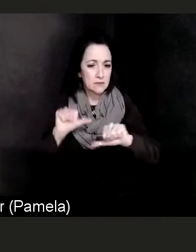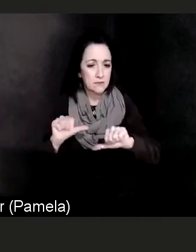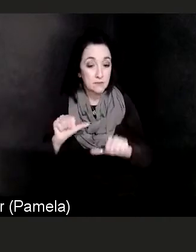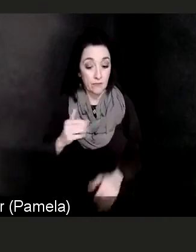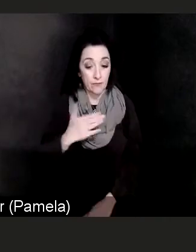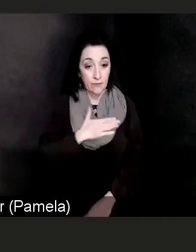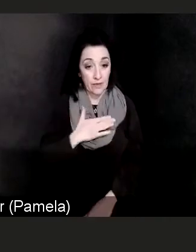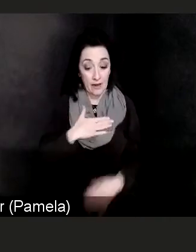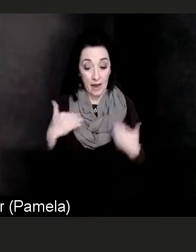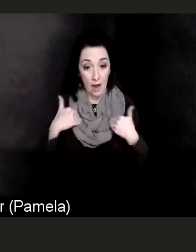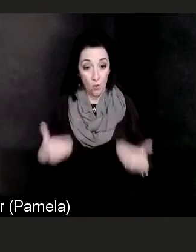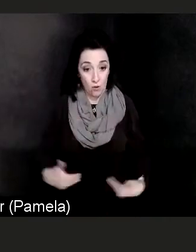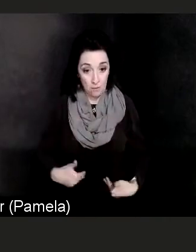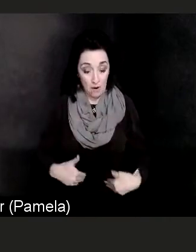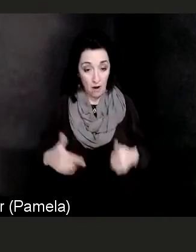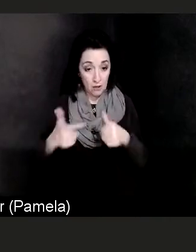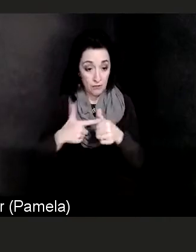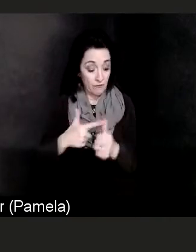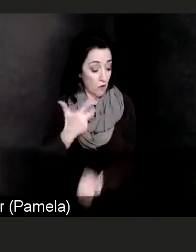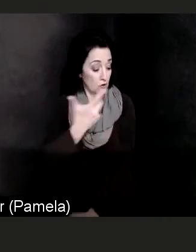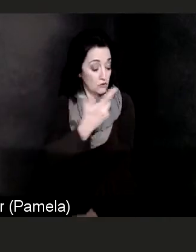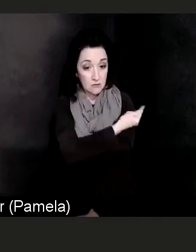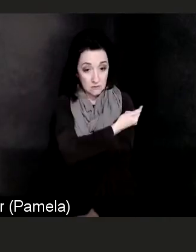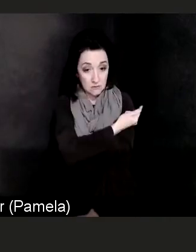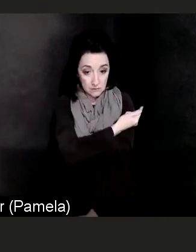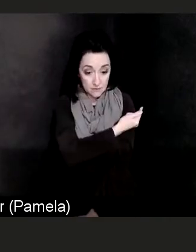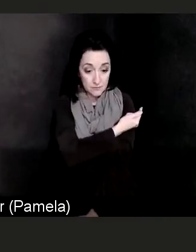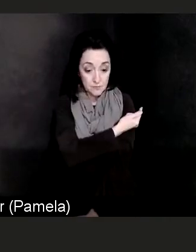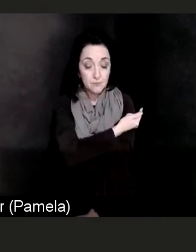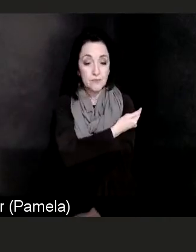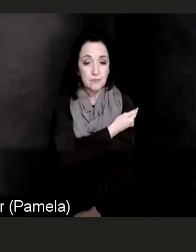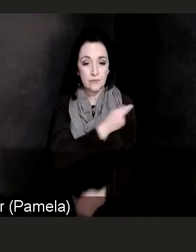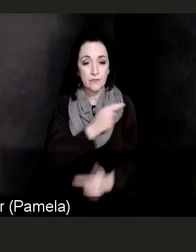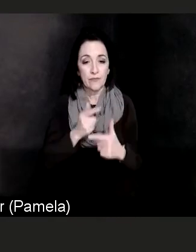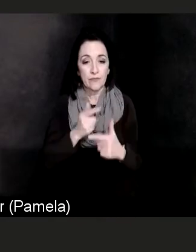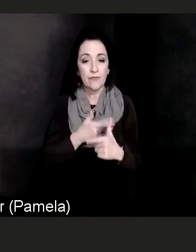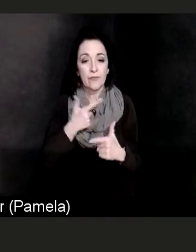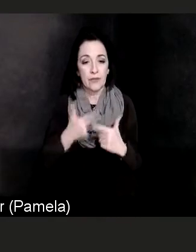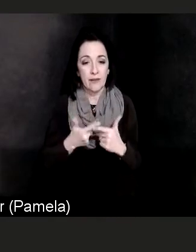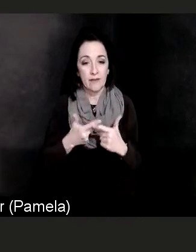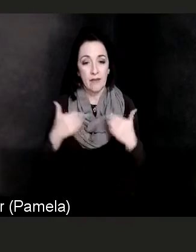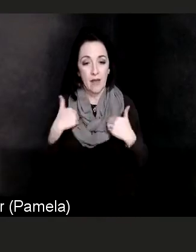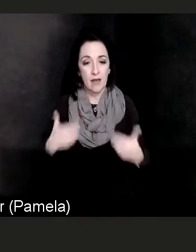is injected into us to produce an immune response against the COVID-19 virus.